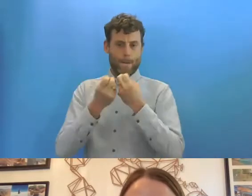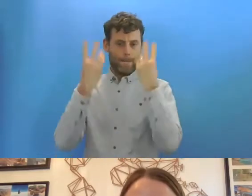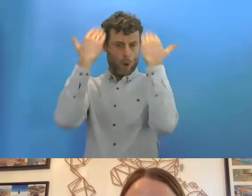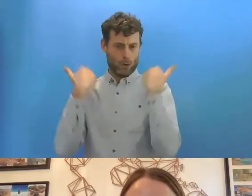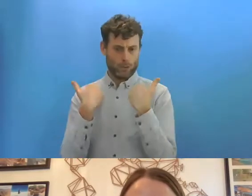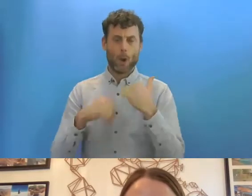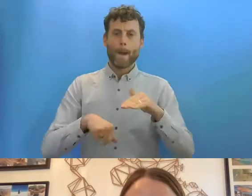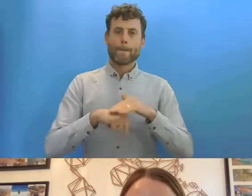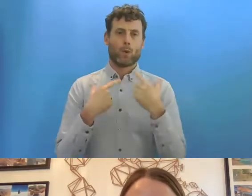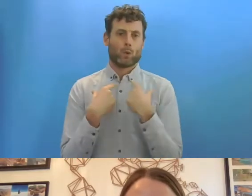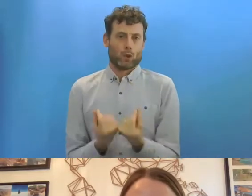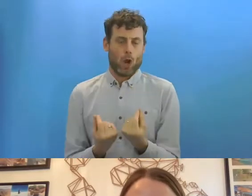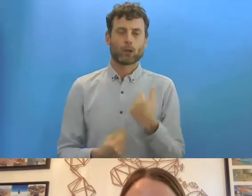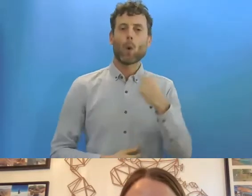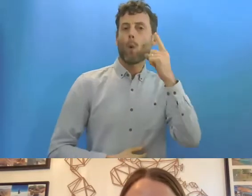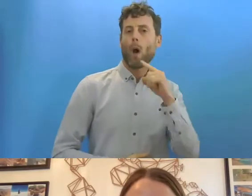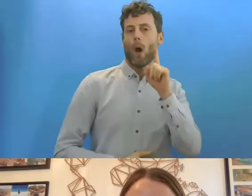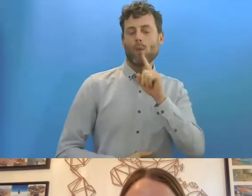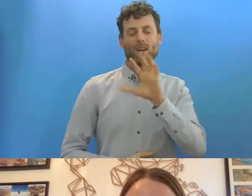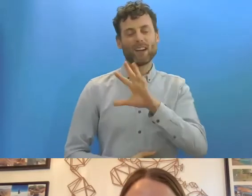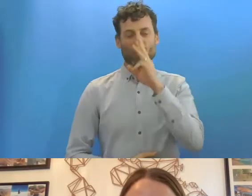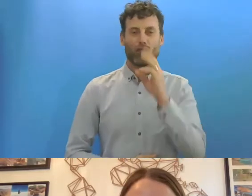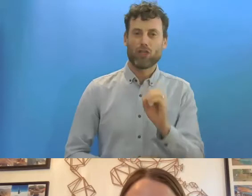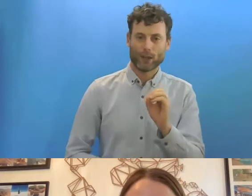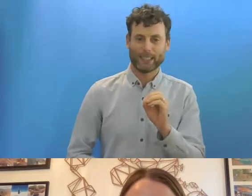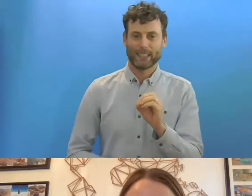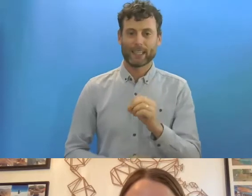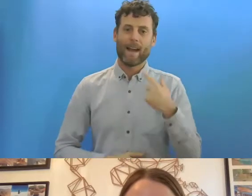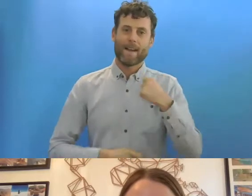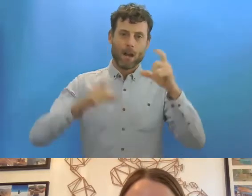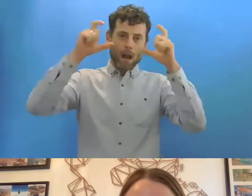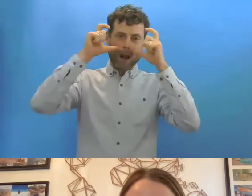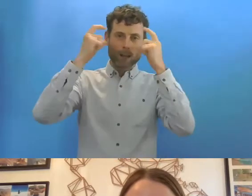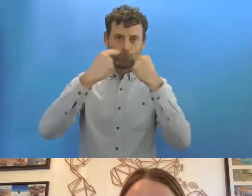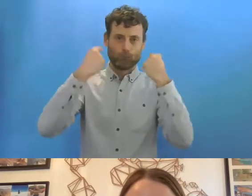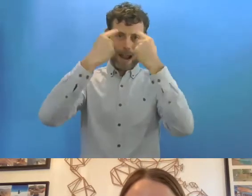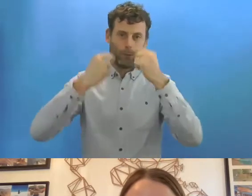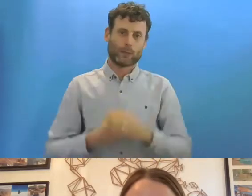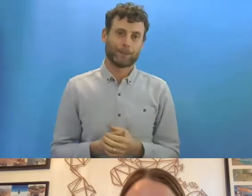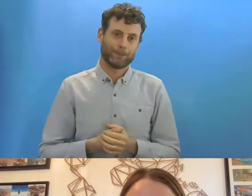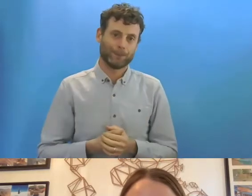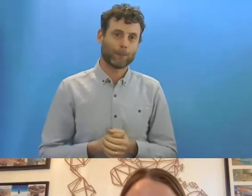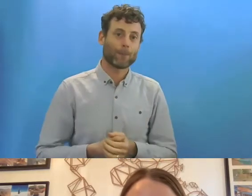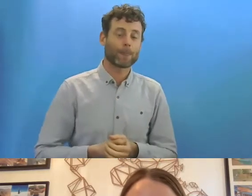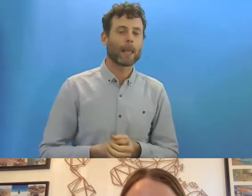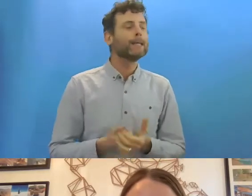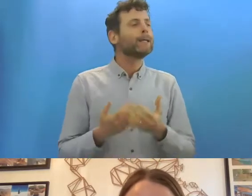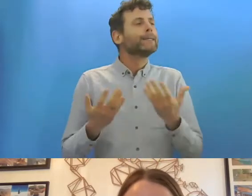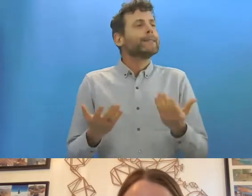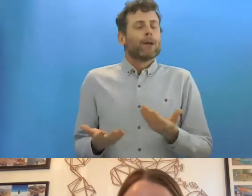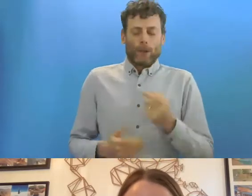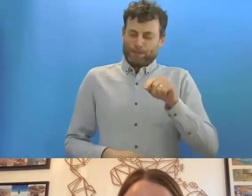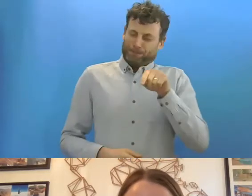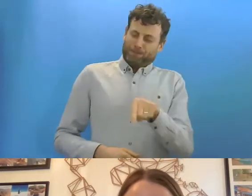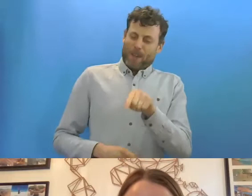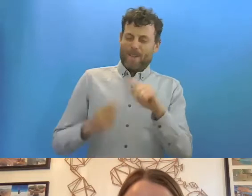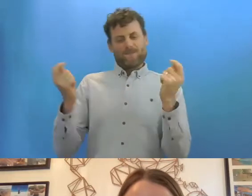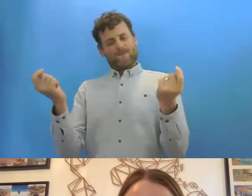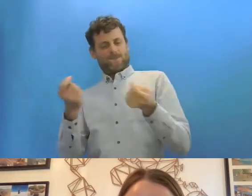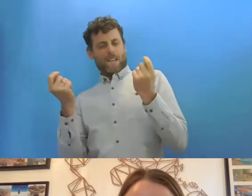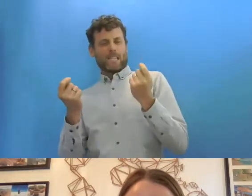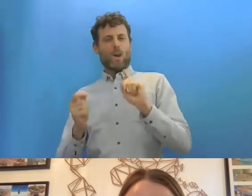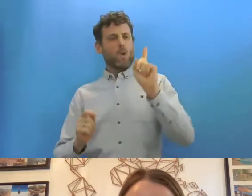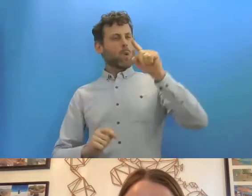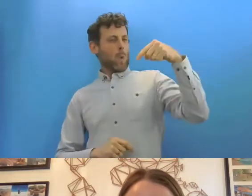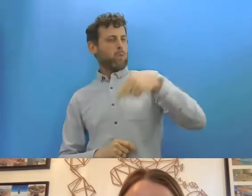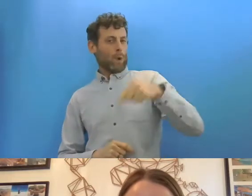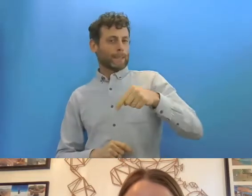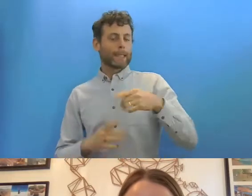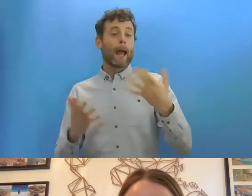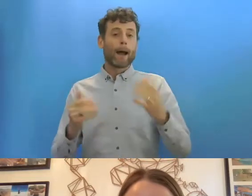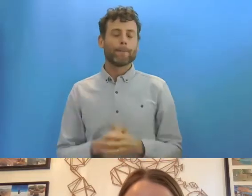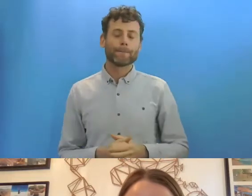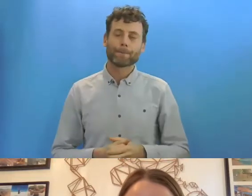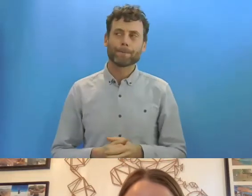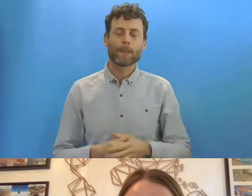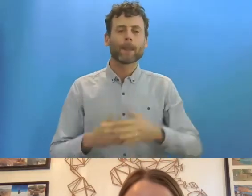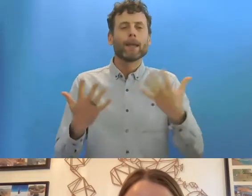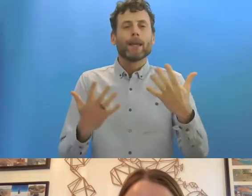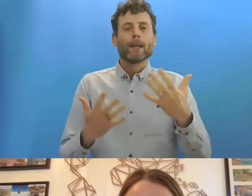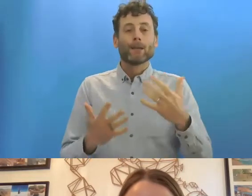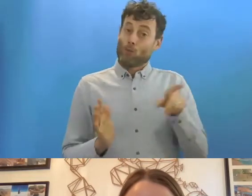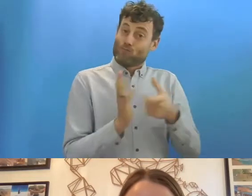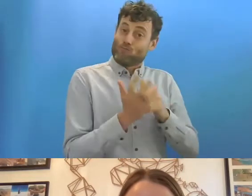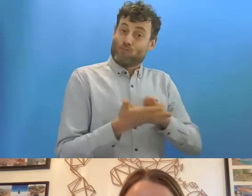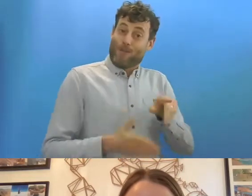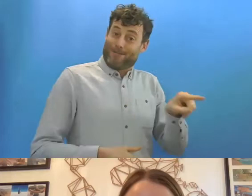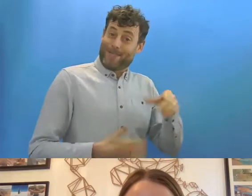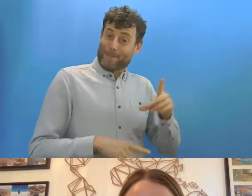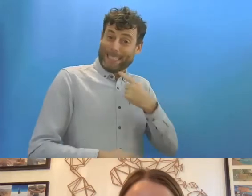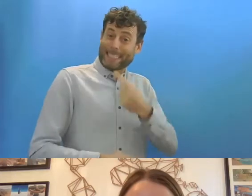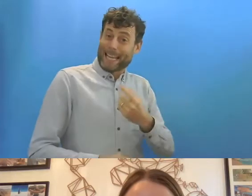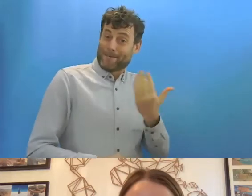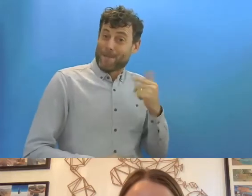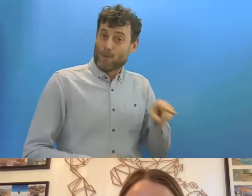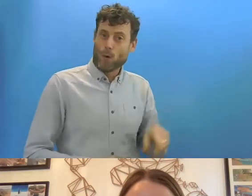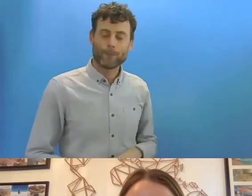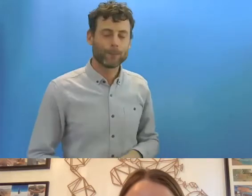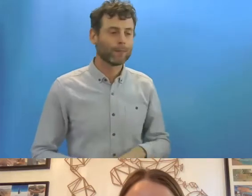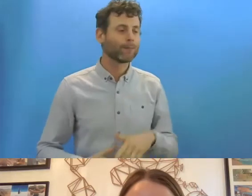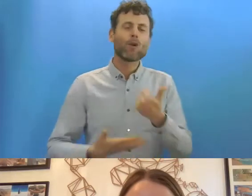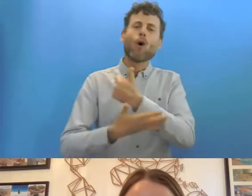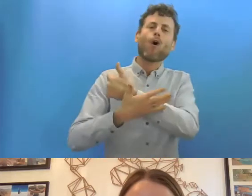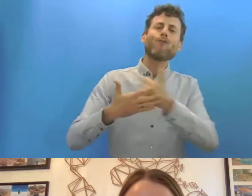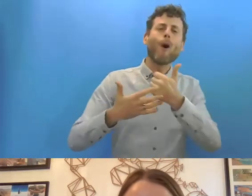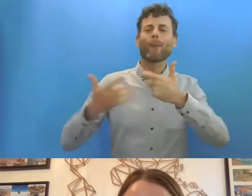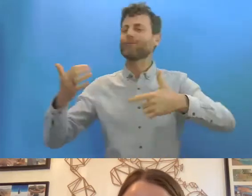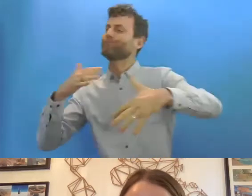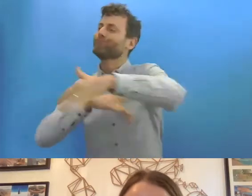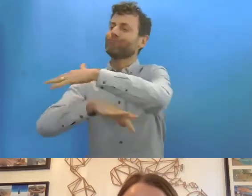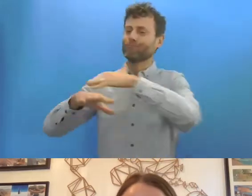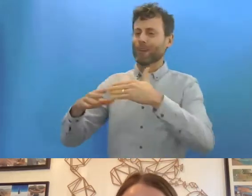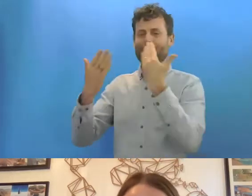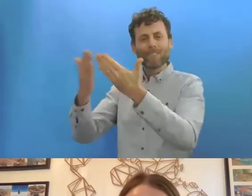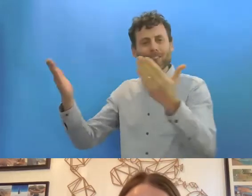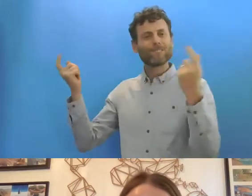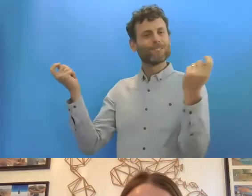blonde hair, I'm wearing a blue shirt, I am a white woman in her 30s and I've got round brown glasses.